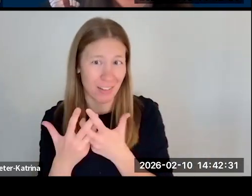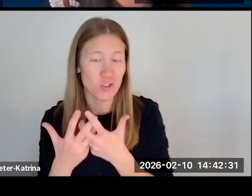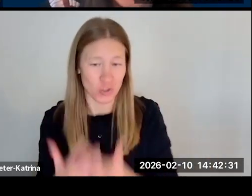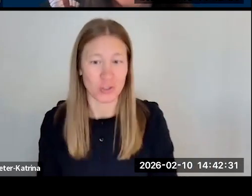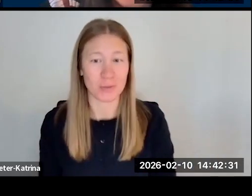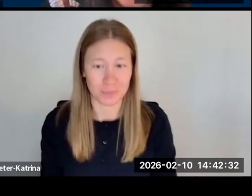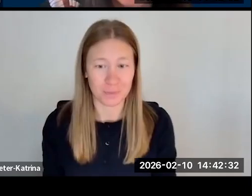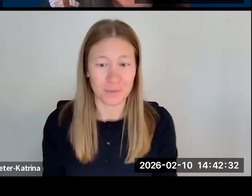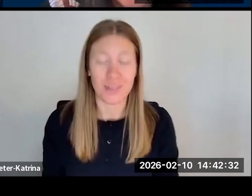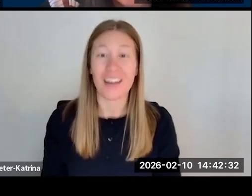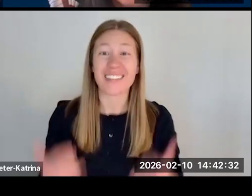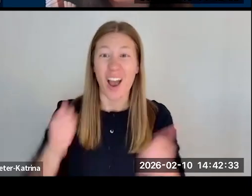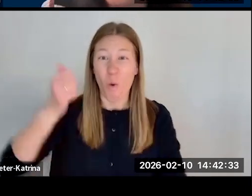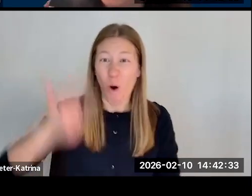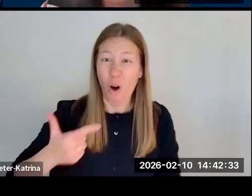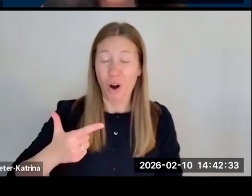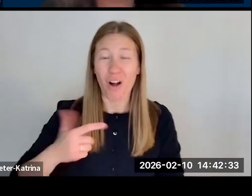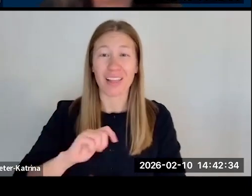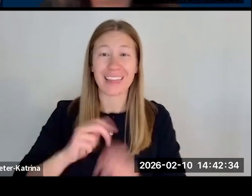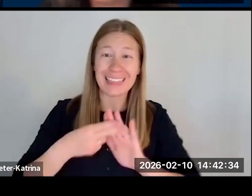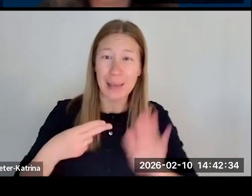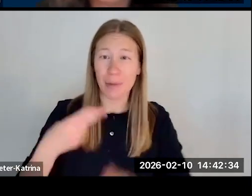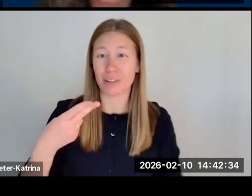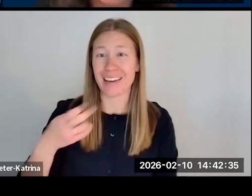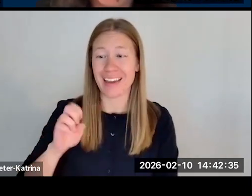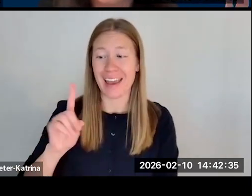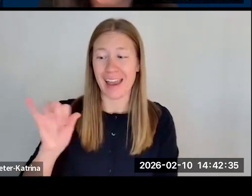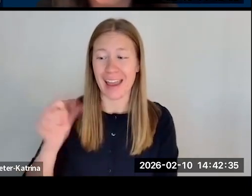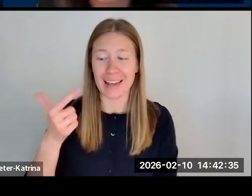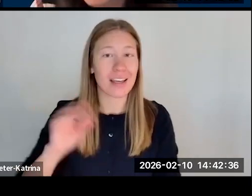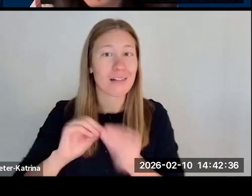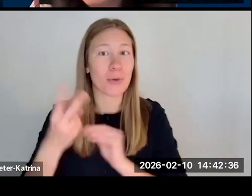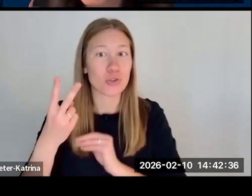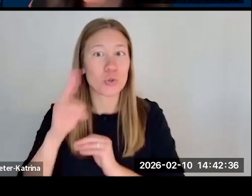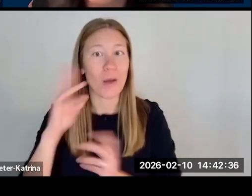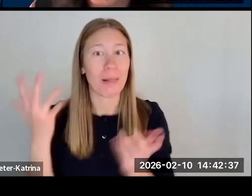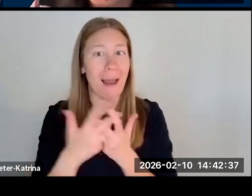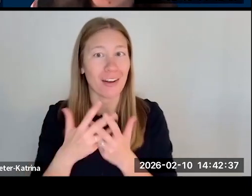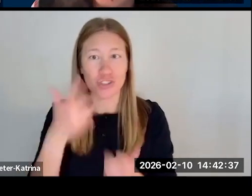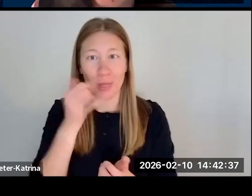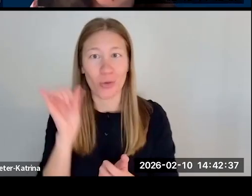of the heading twos in my document will automatically update to look the same. So it can save you some time